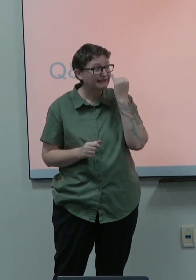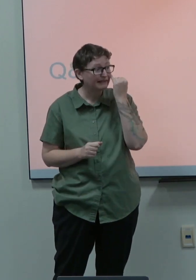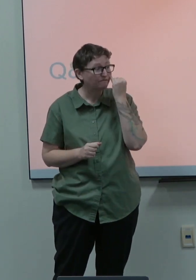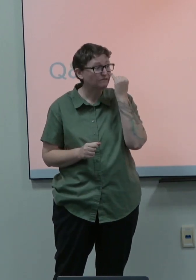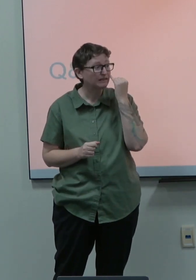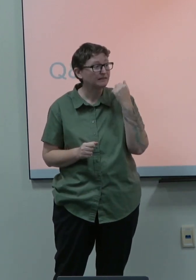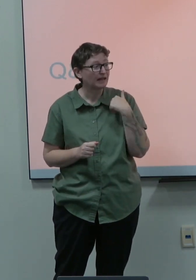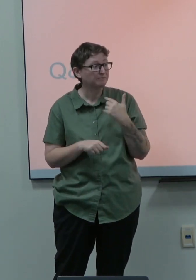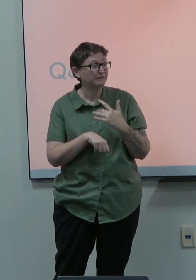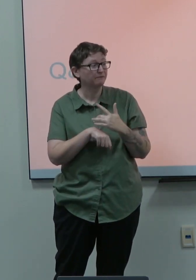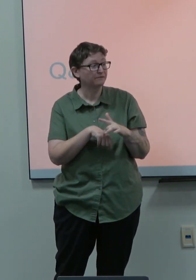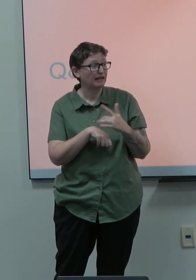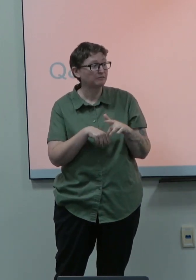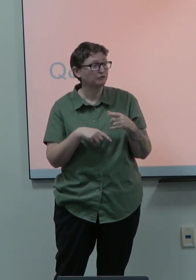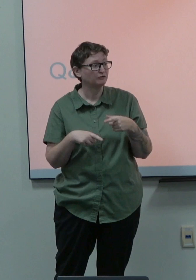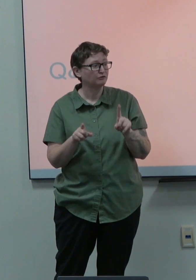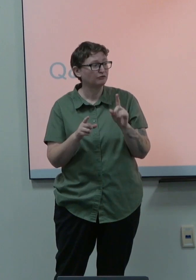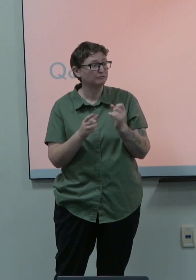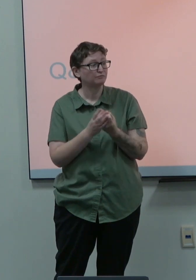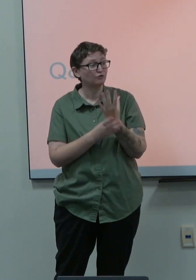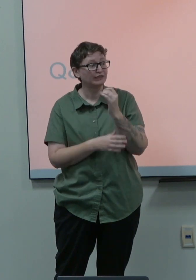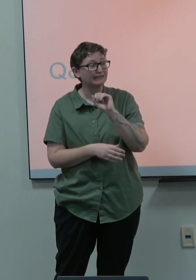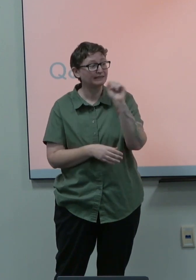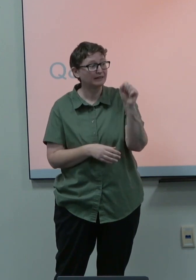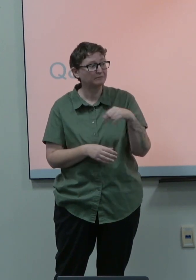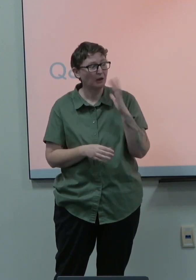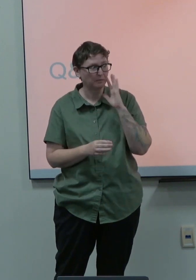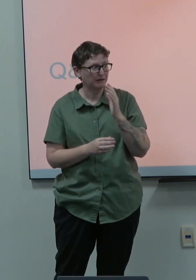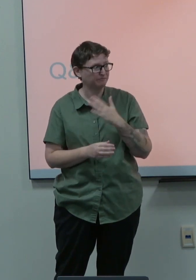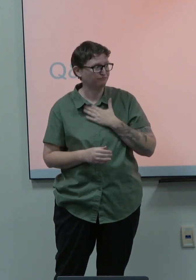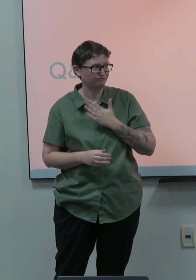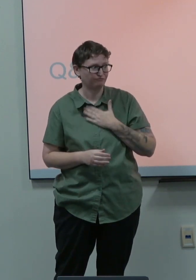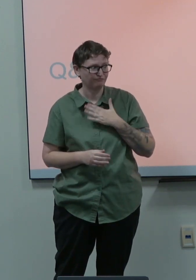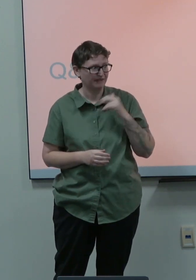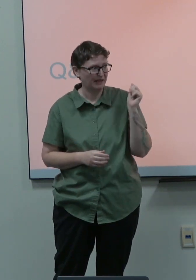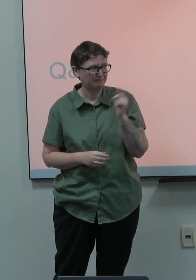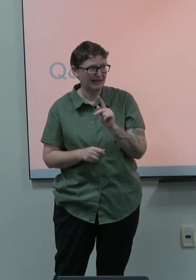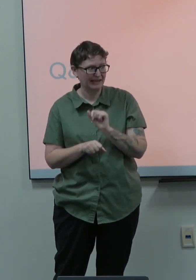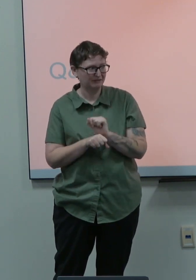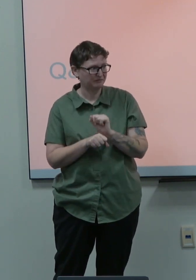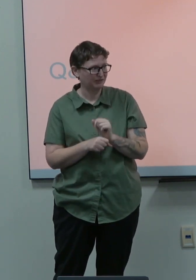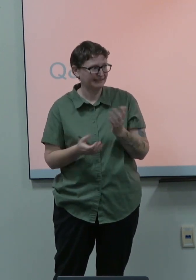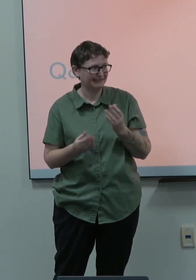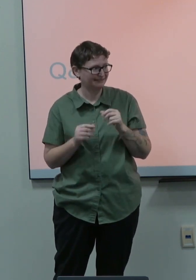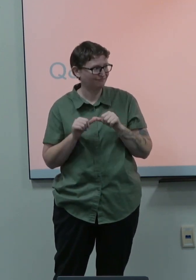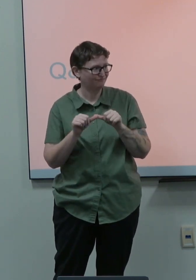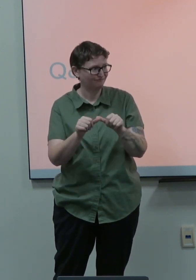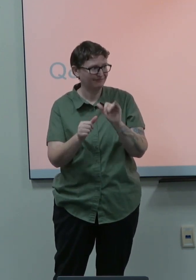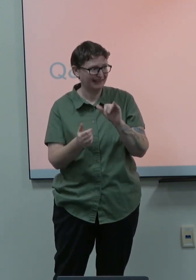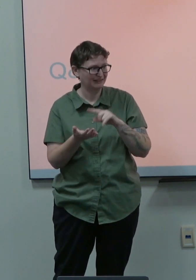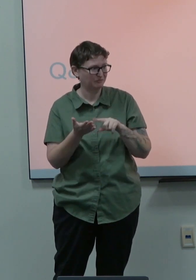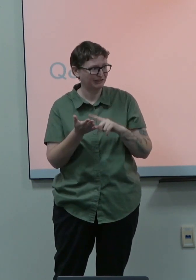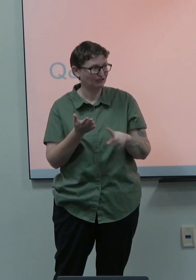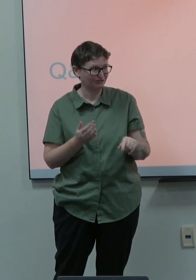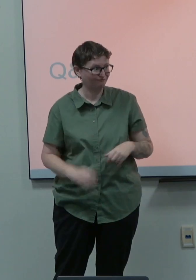But if I'm available during the spring semester, I would be happy to come back and work here and continue that research.